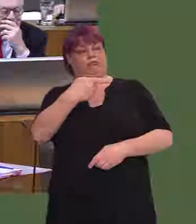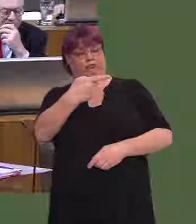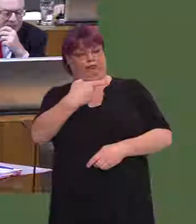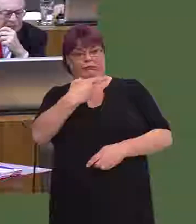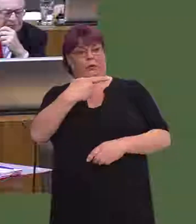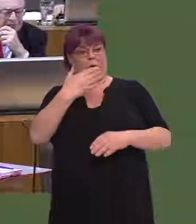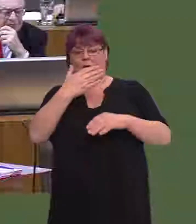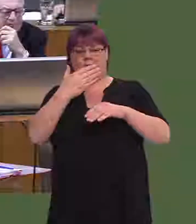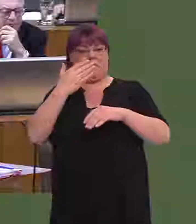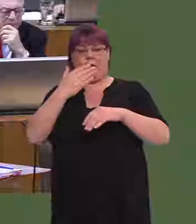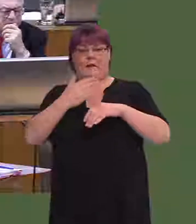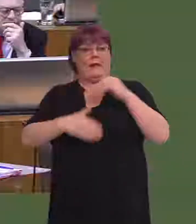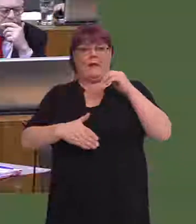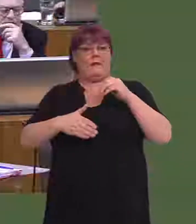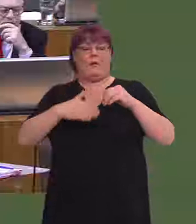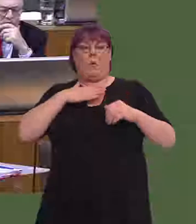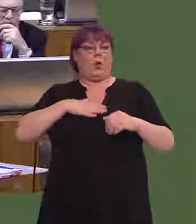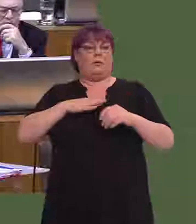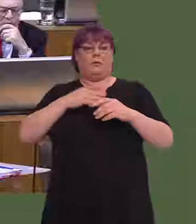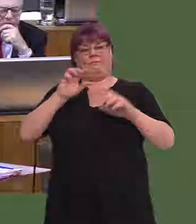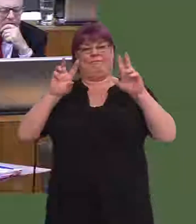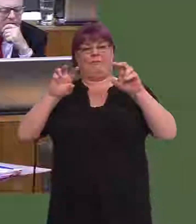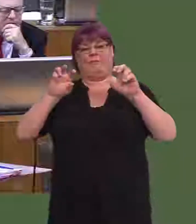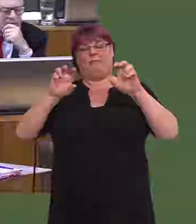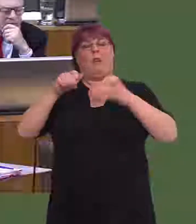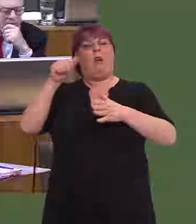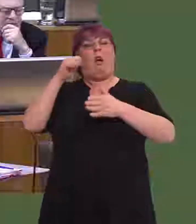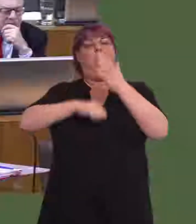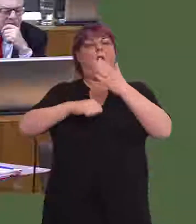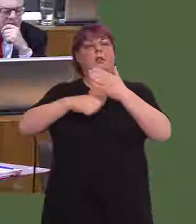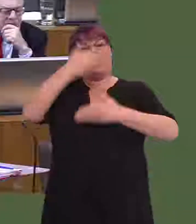that even looks like a hard Brexit. There is no mitigating that. There is no making it better.